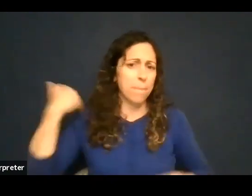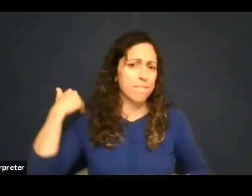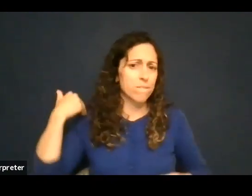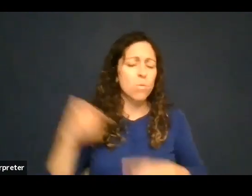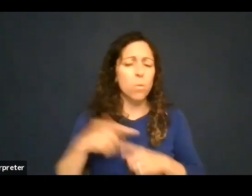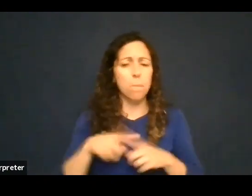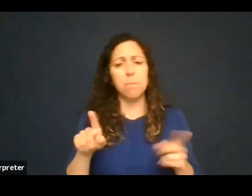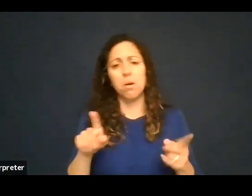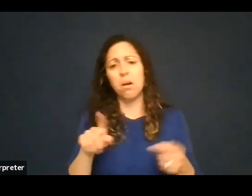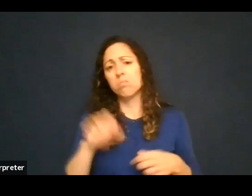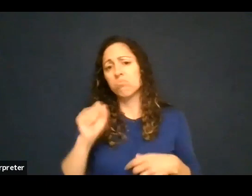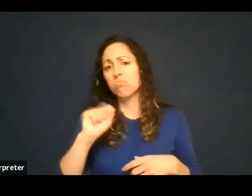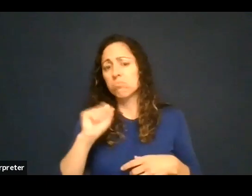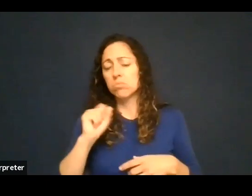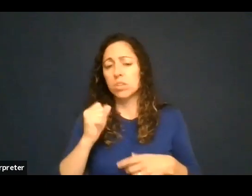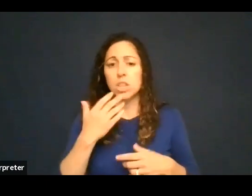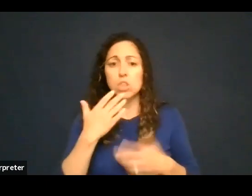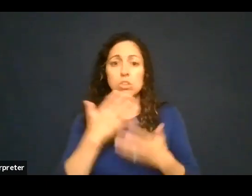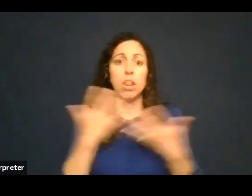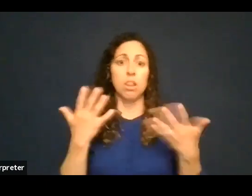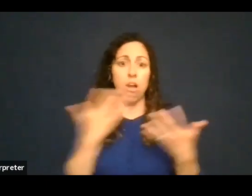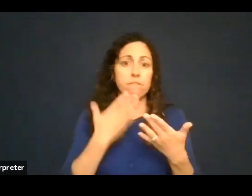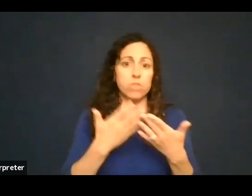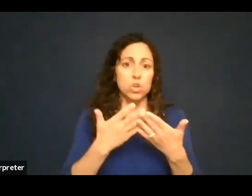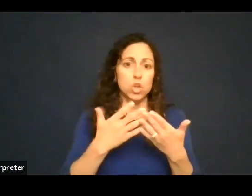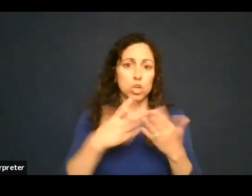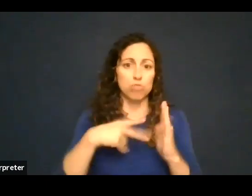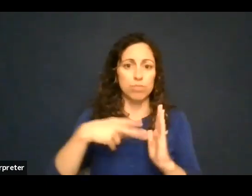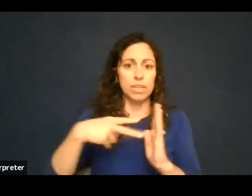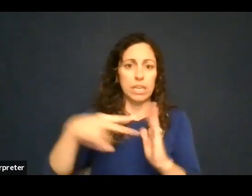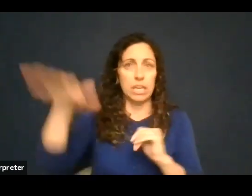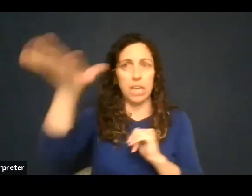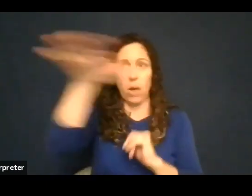3A genetics and the mutation spectrum